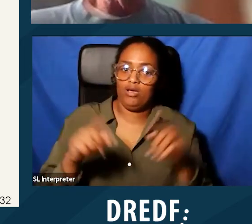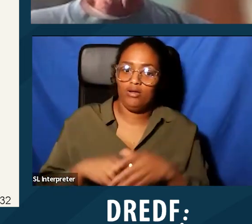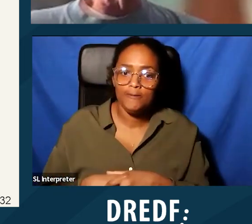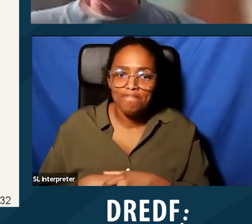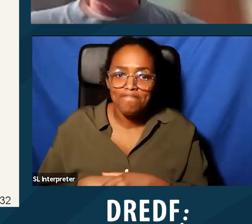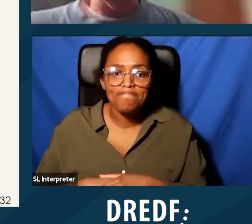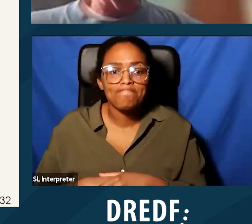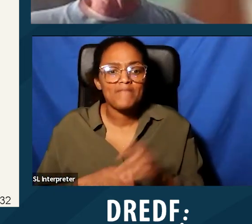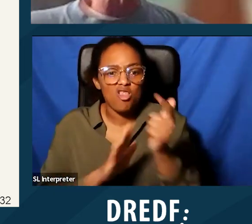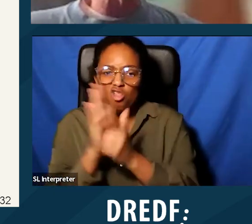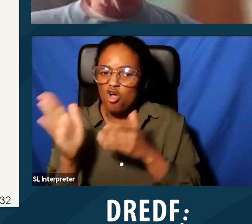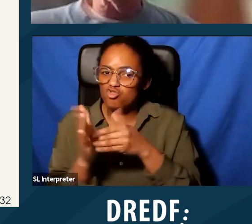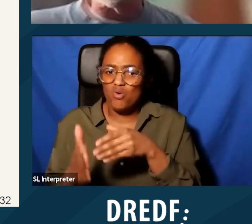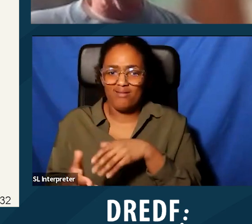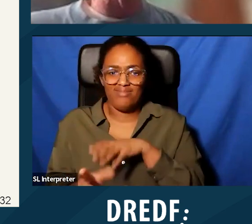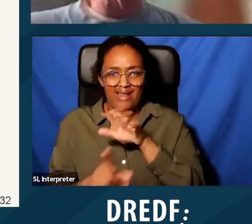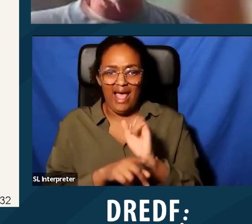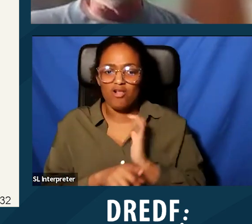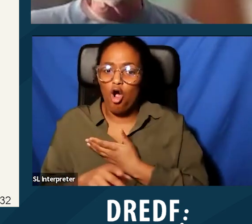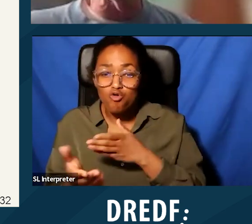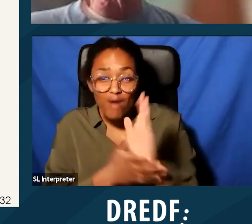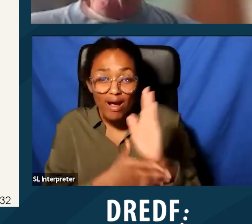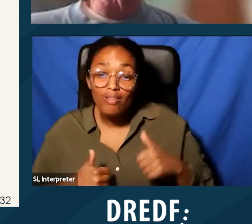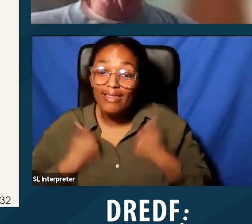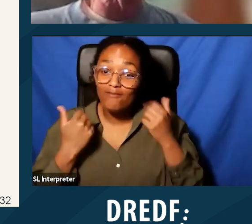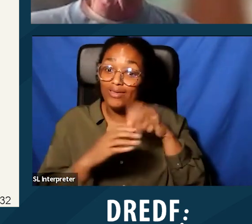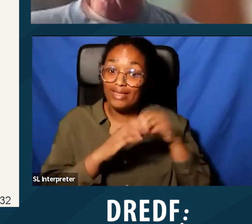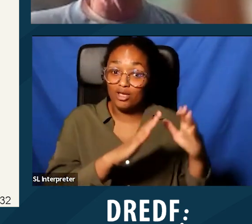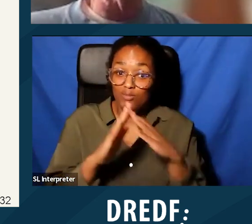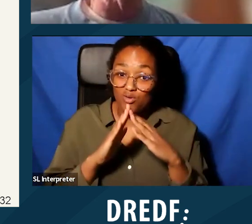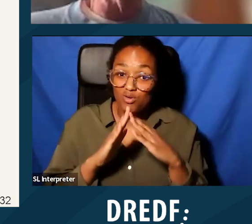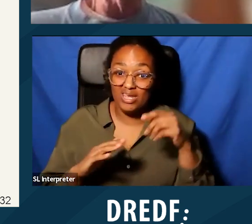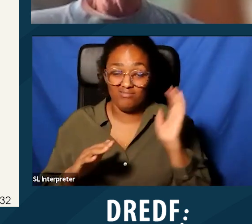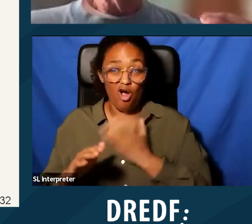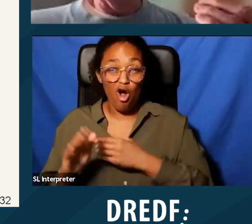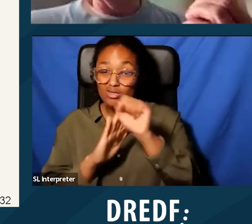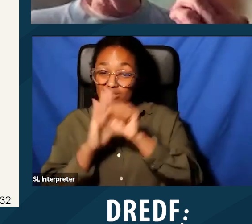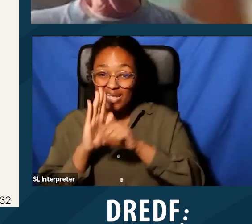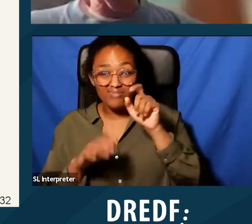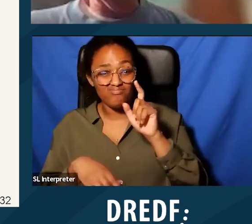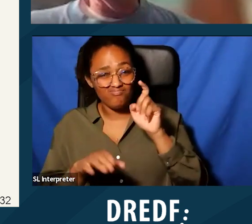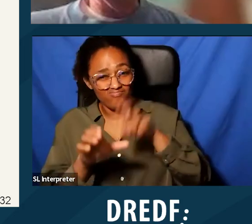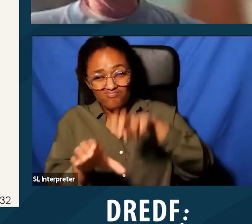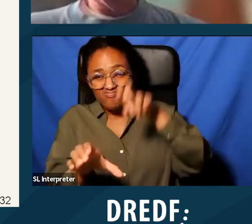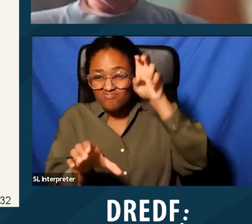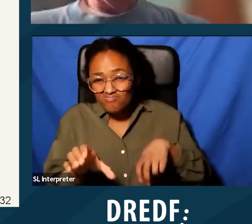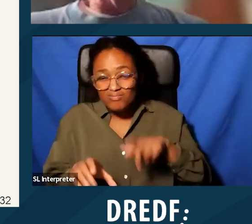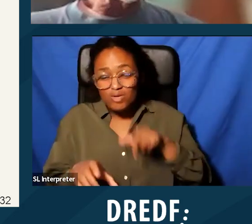this lawsuit. We are calling on our Attorney General to withdraw from Texas v. Kennedy,